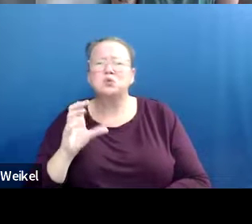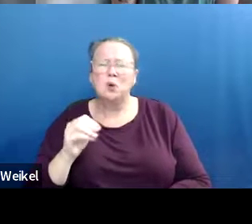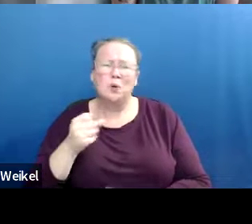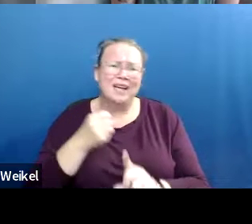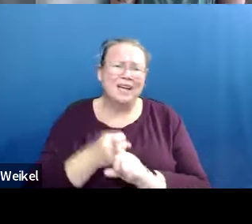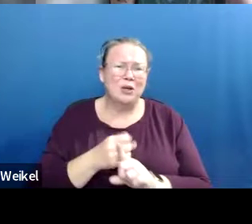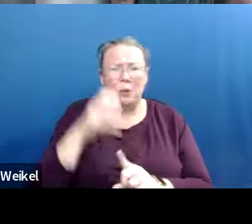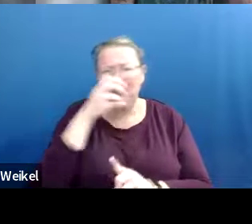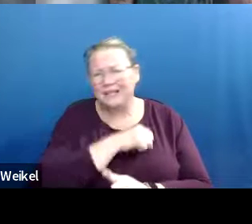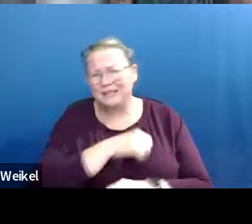Harm (He/Him): Yeah.